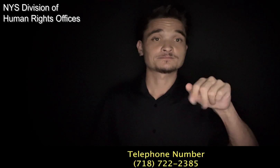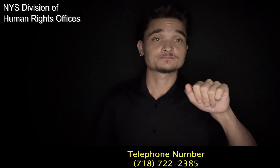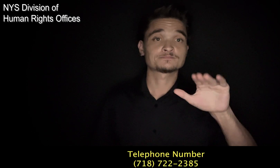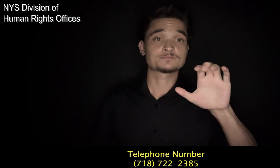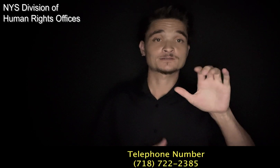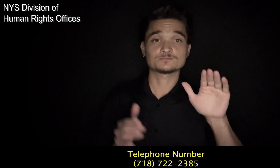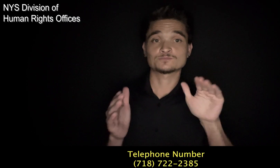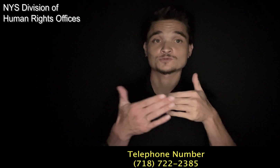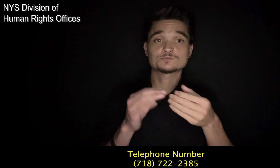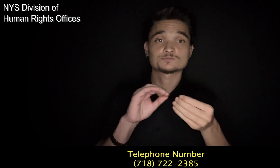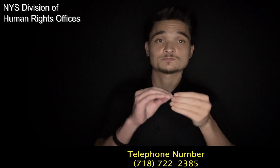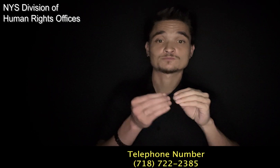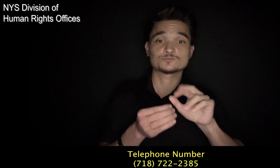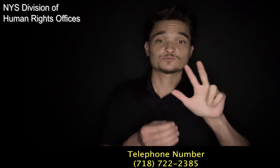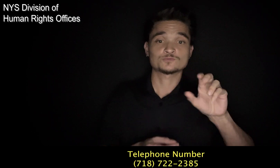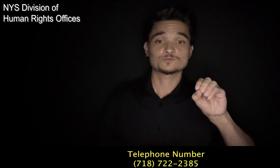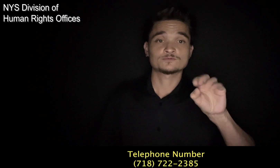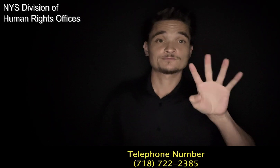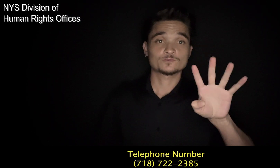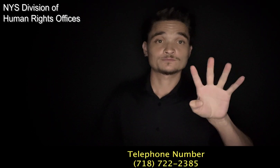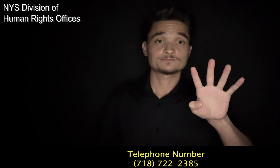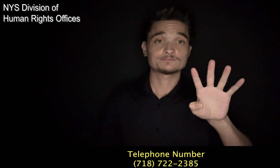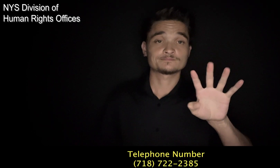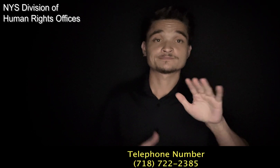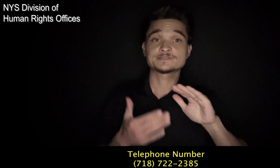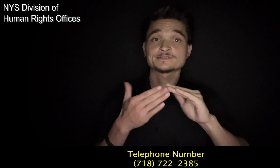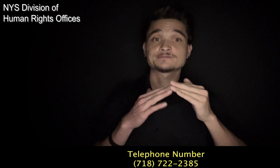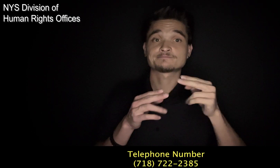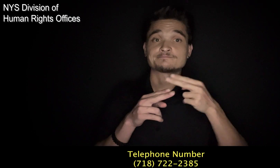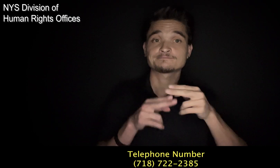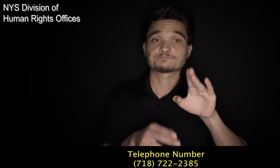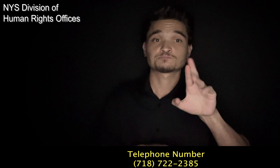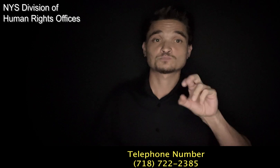Telephone Number (718) 722-2385